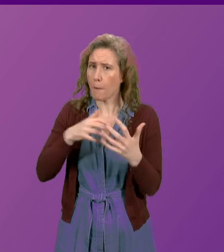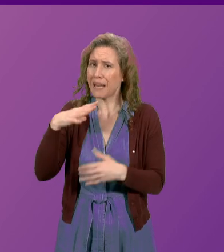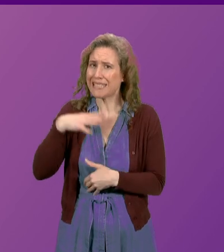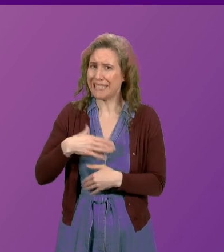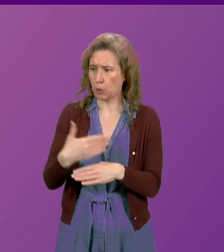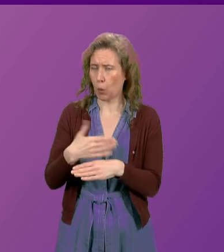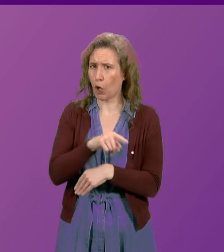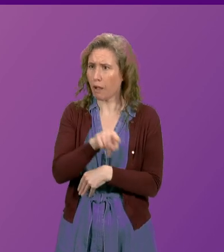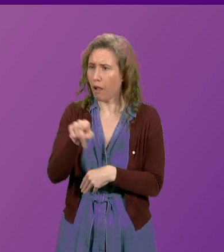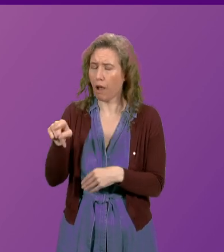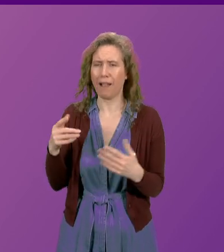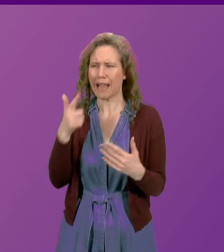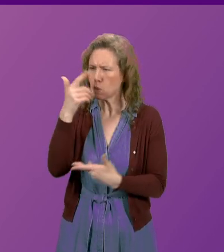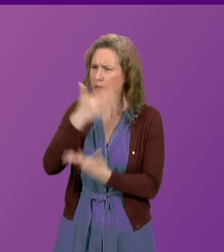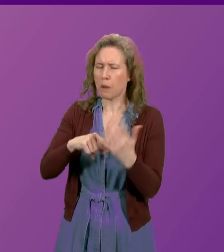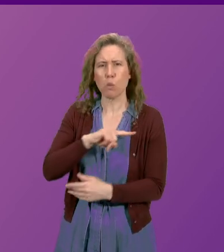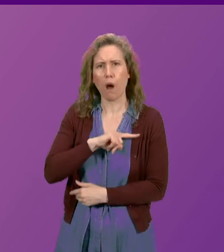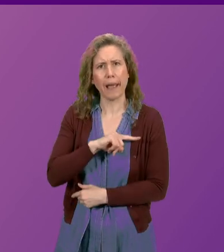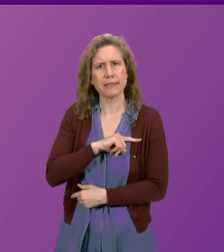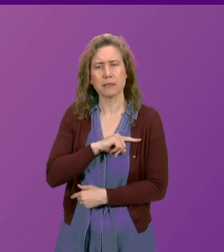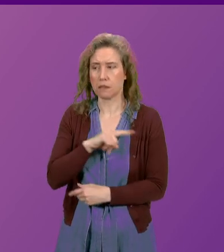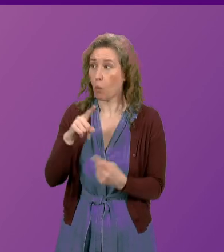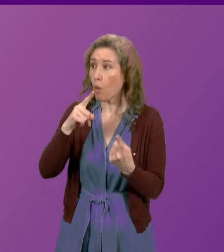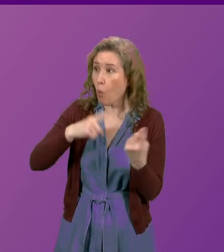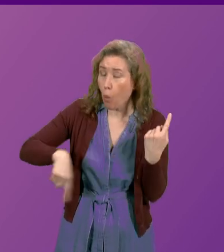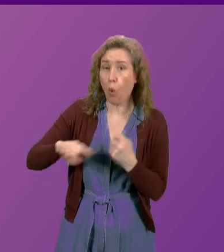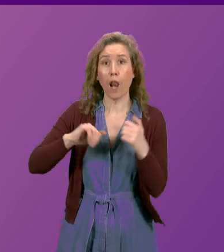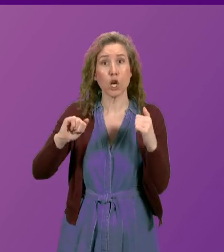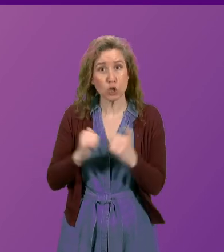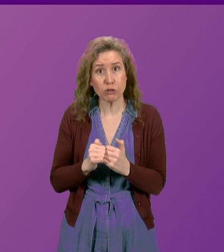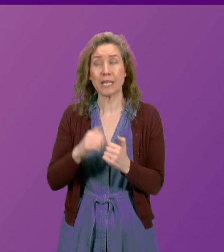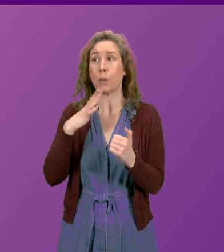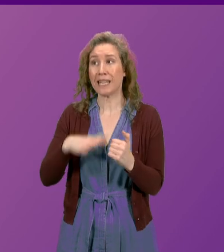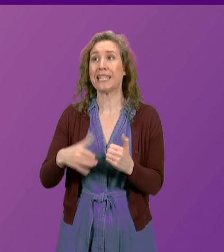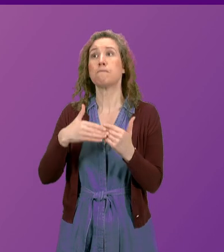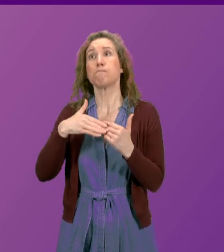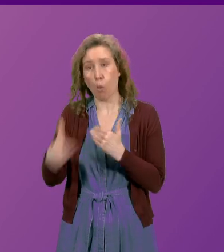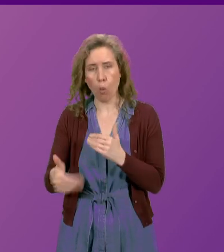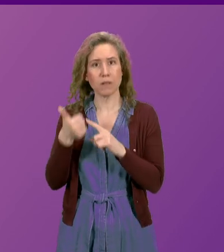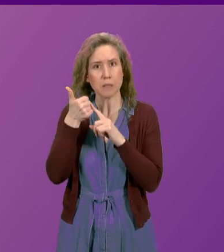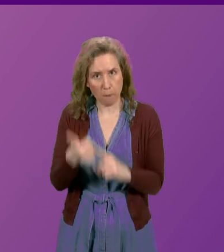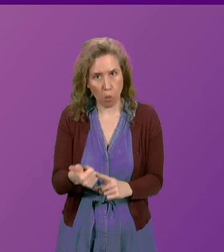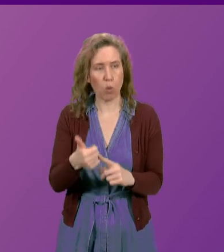the First Minister tell me why, if we all agree that we must increase support for primary care,